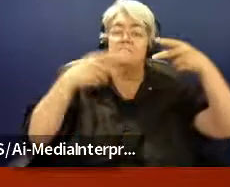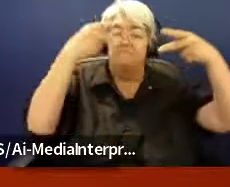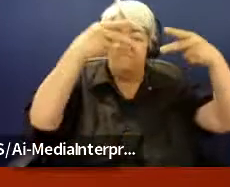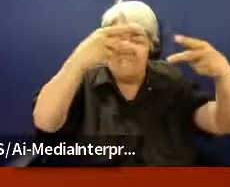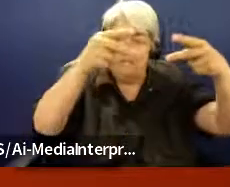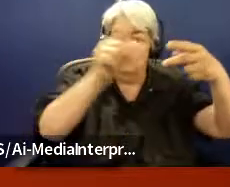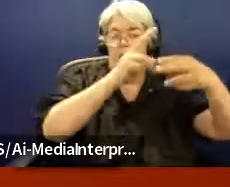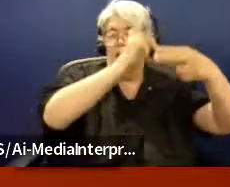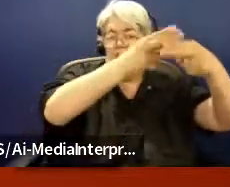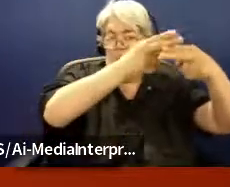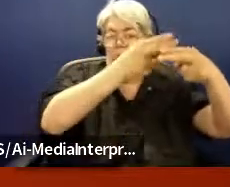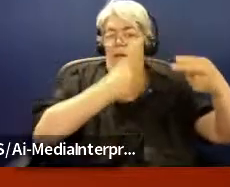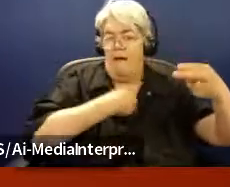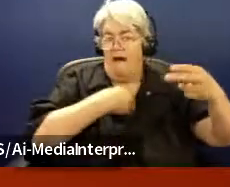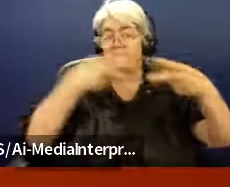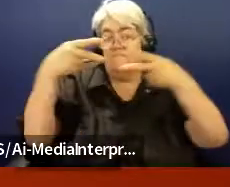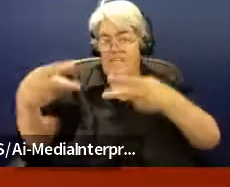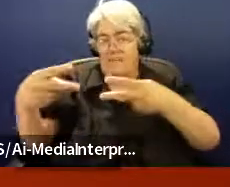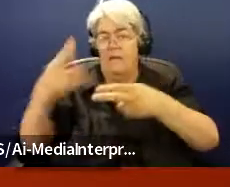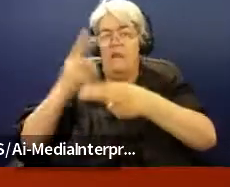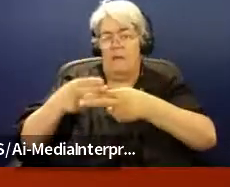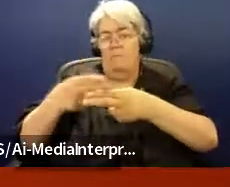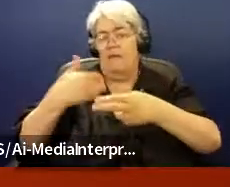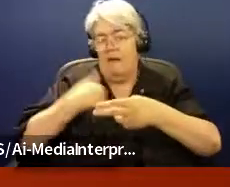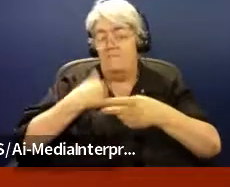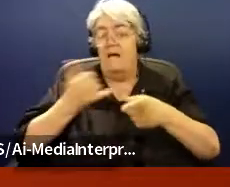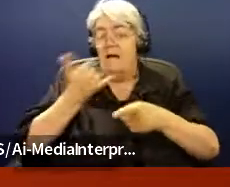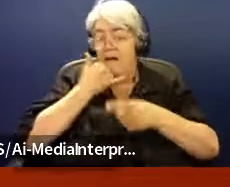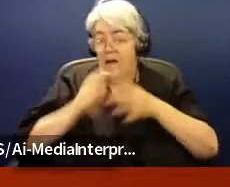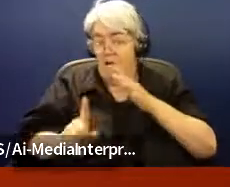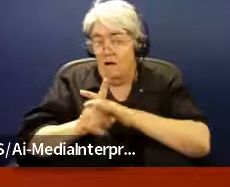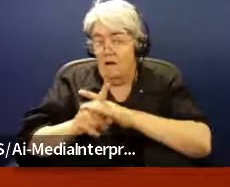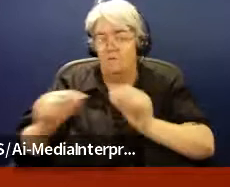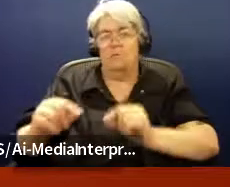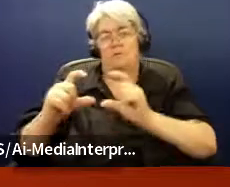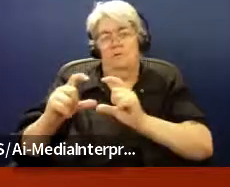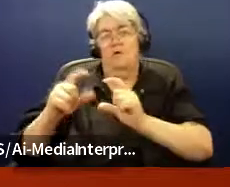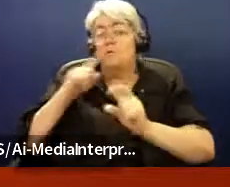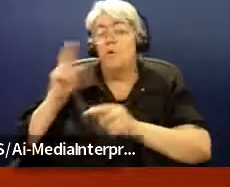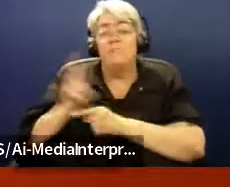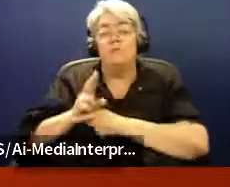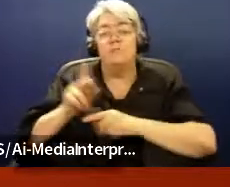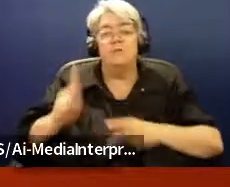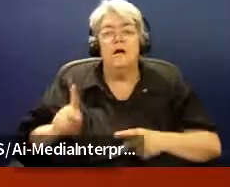If you have a form on a site making sure the fields are labeled and making sure